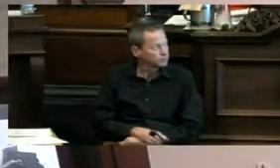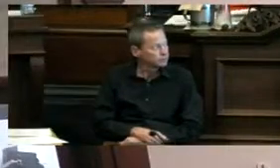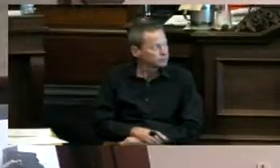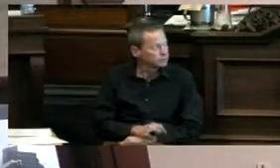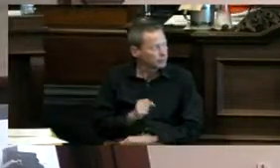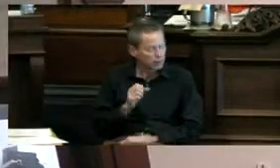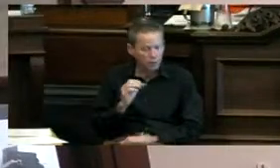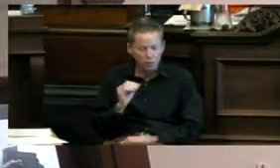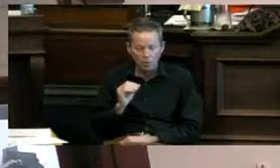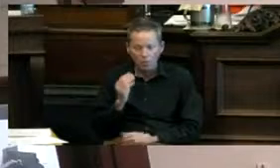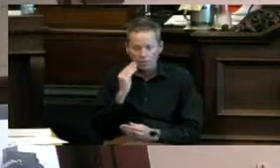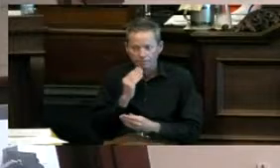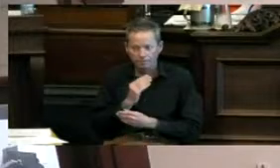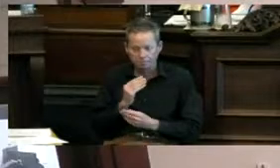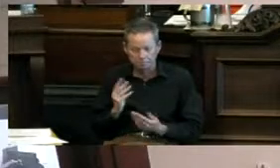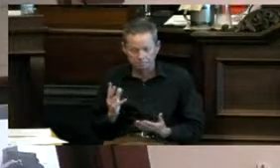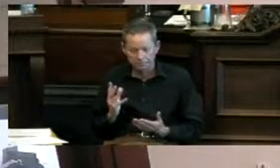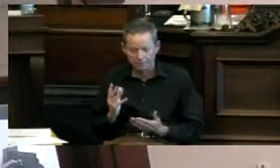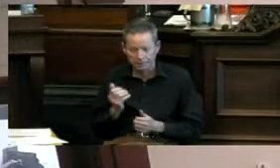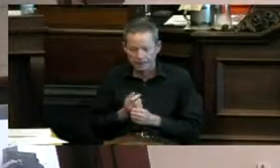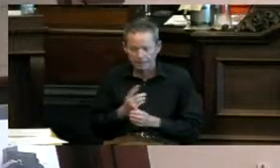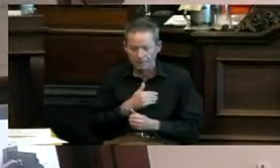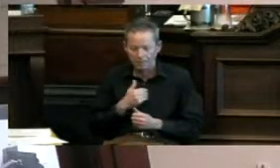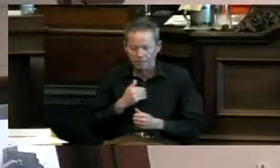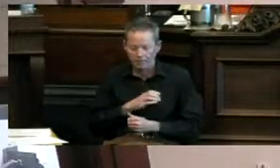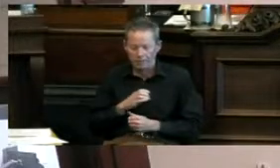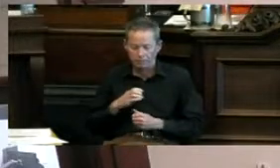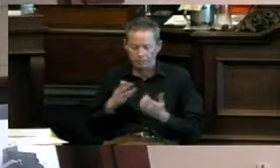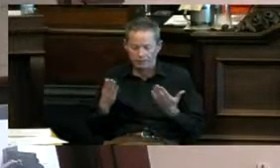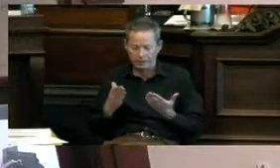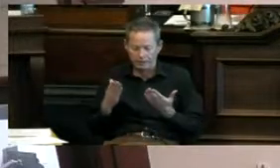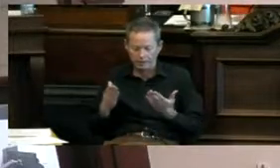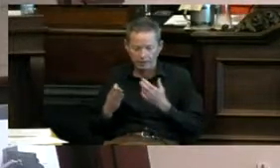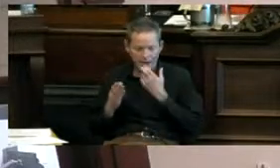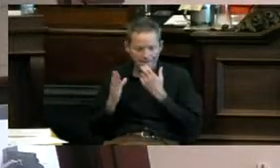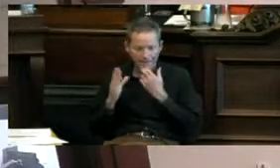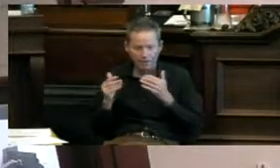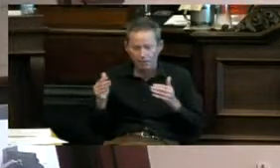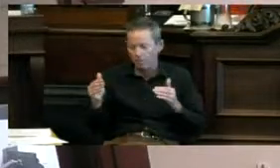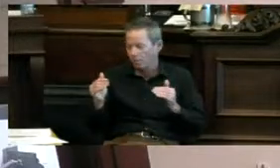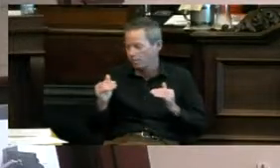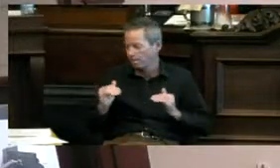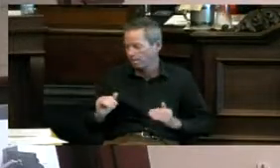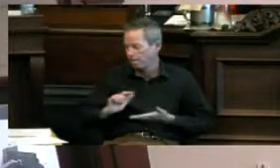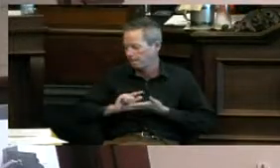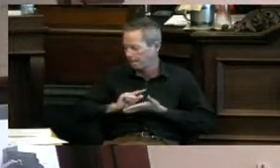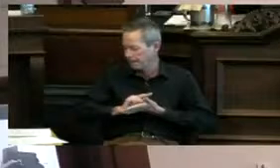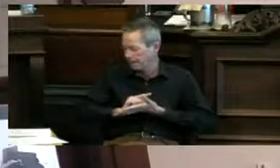roll when we started? Yes we did. Okay, so let the record